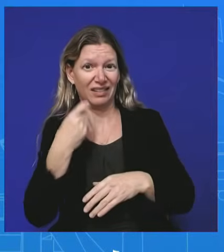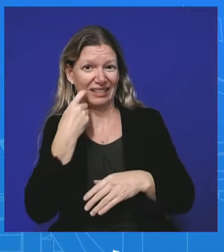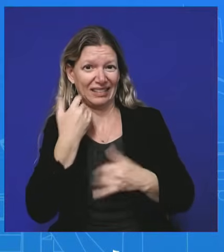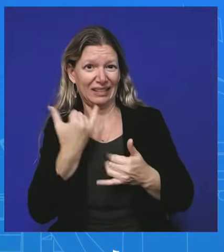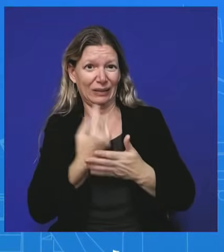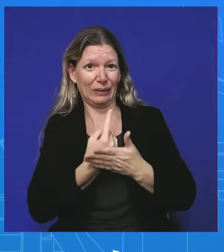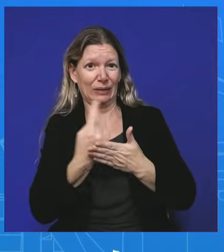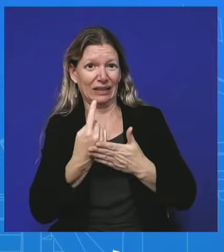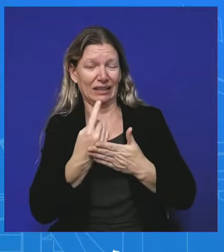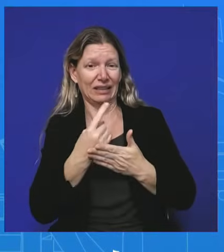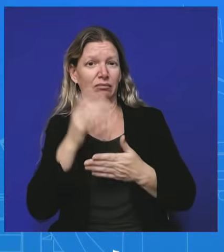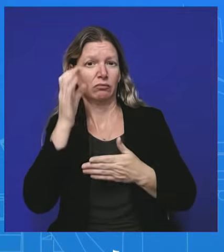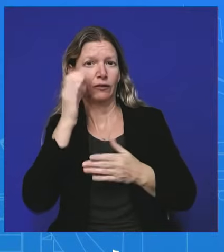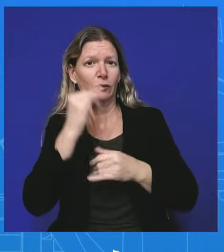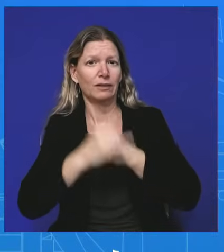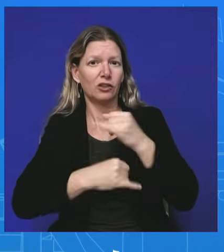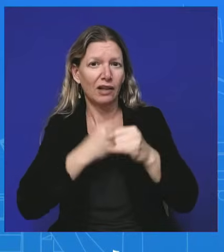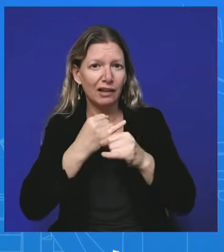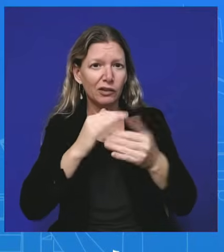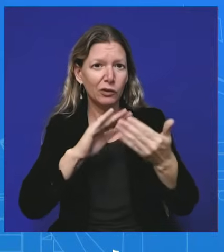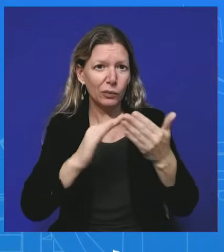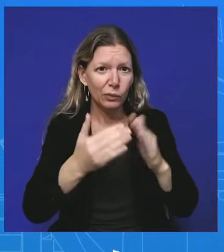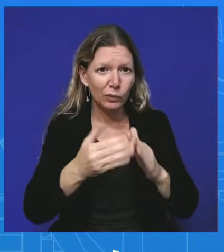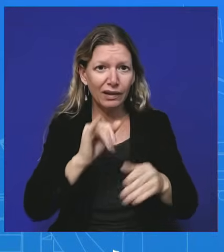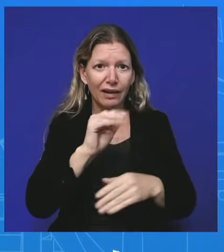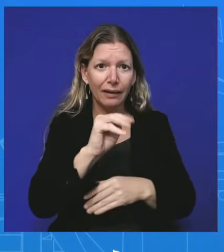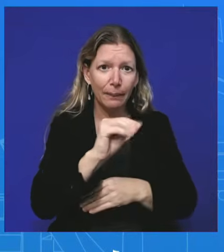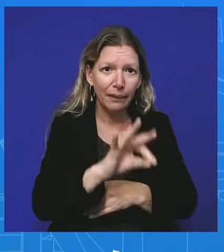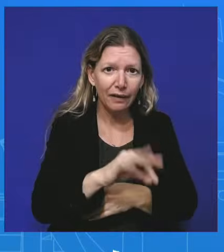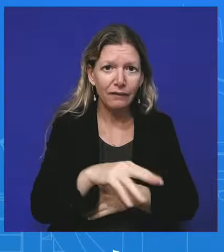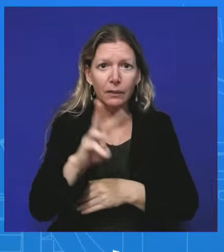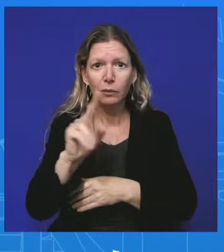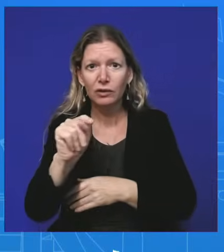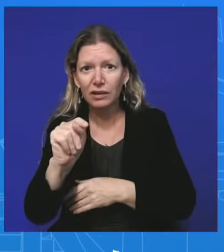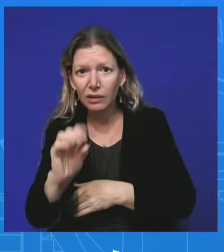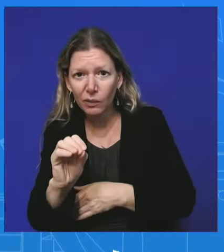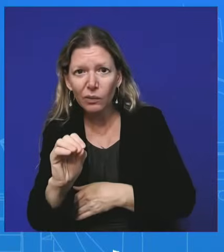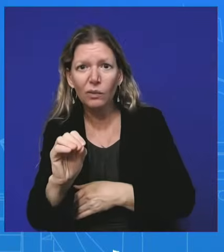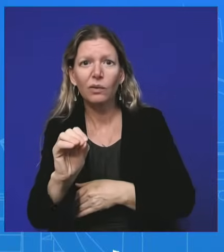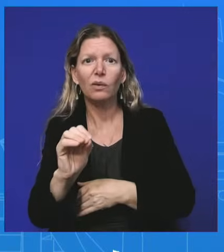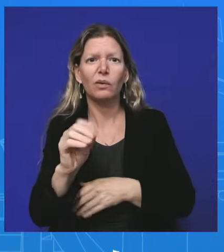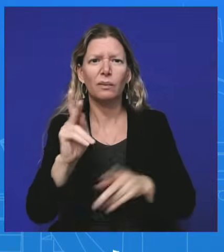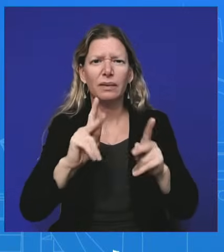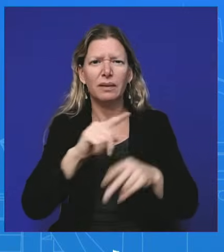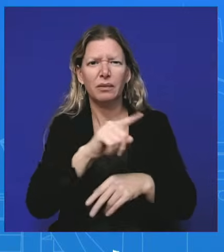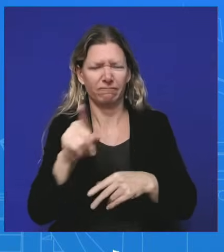about the impact of these tariffs on the global economy. And I understand we heard from NEC Director Brainard yesterday